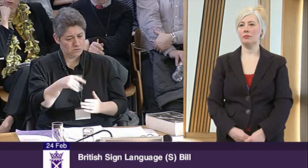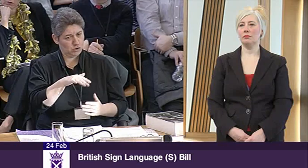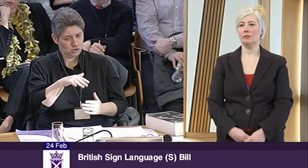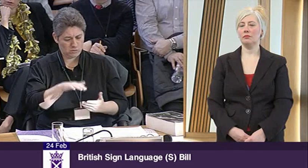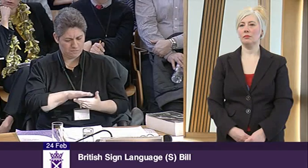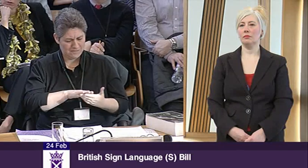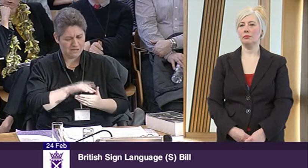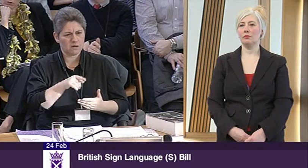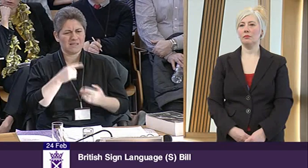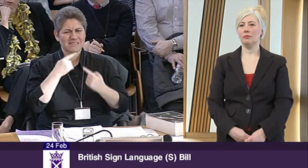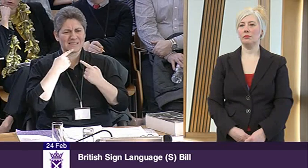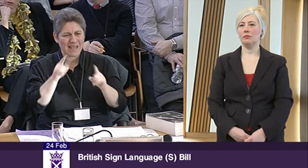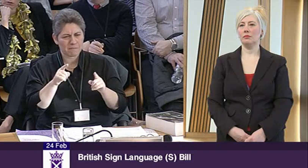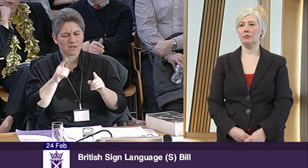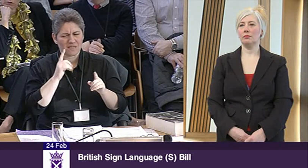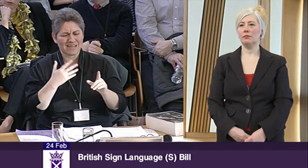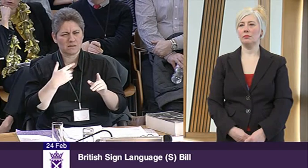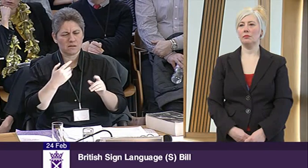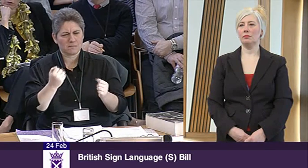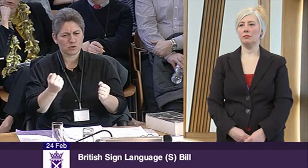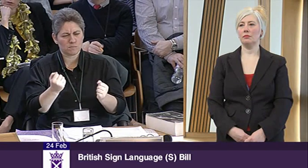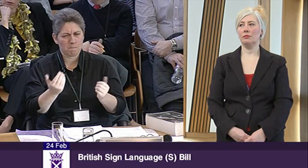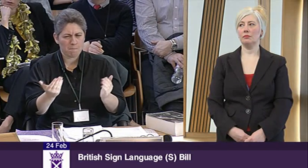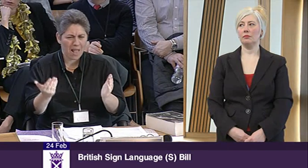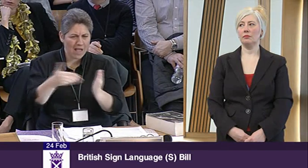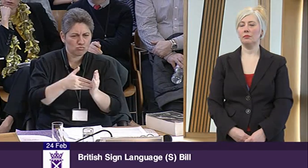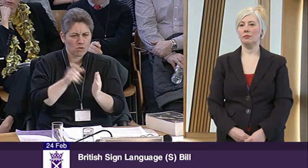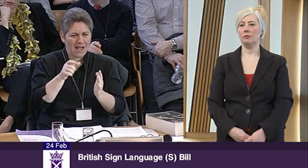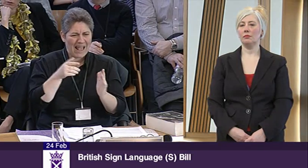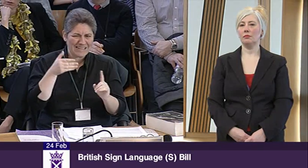that the needs of the community are covered.